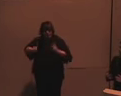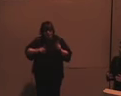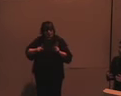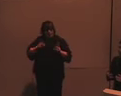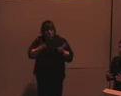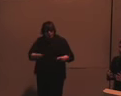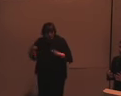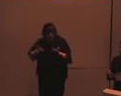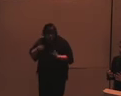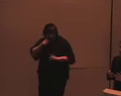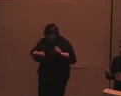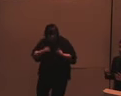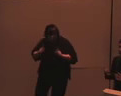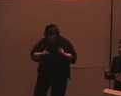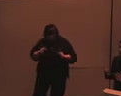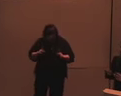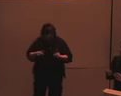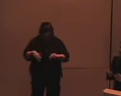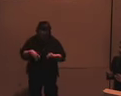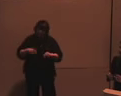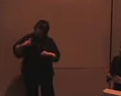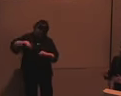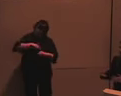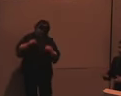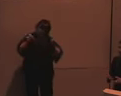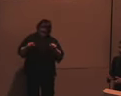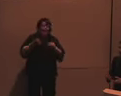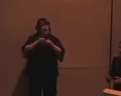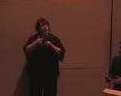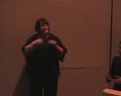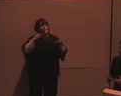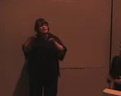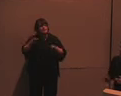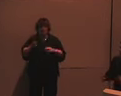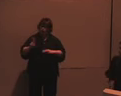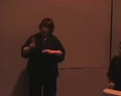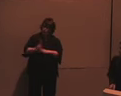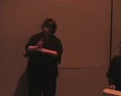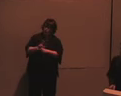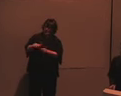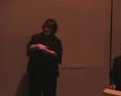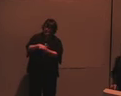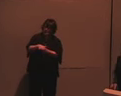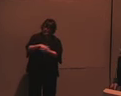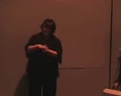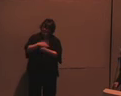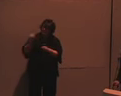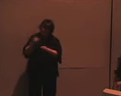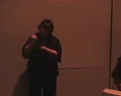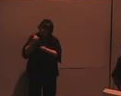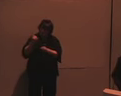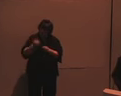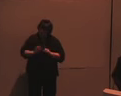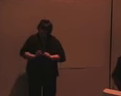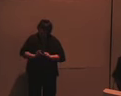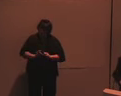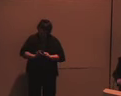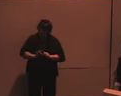So we can, how to say, use the space very, very conveniently.